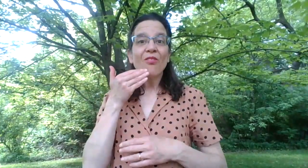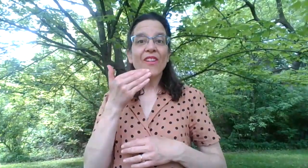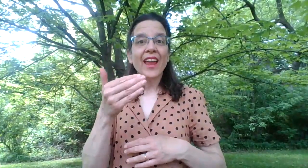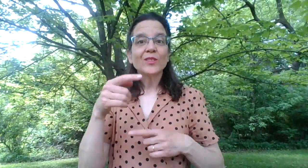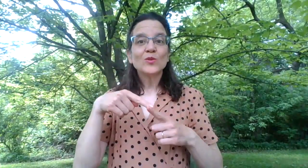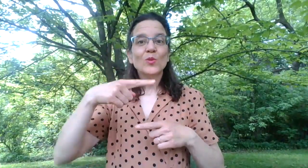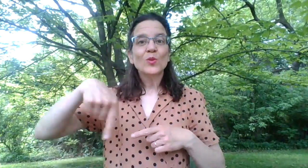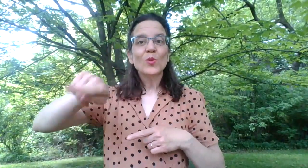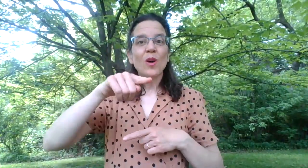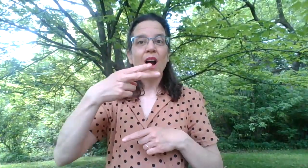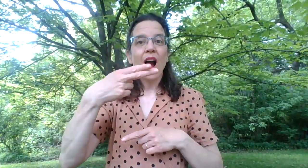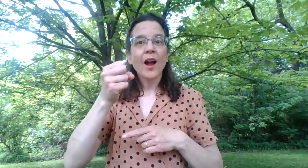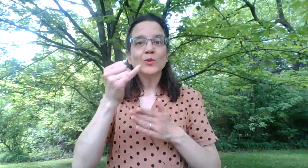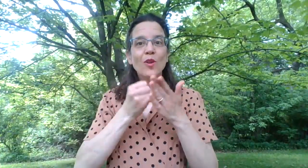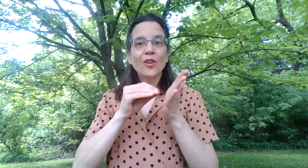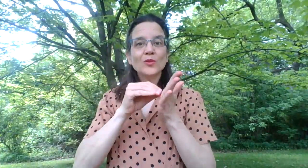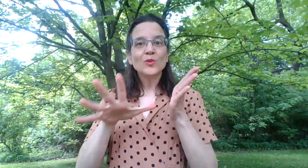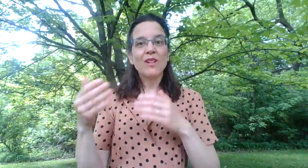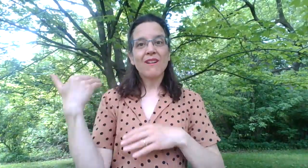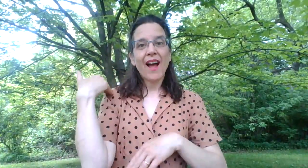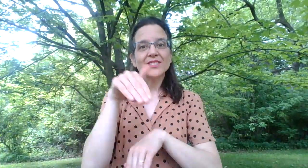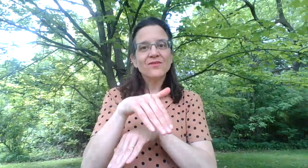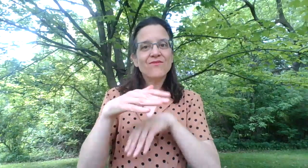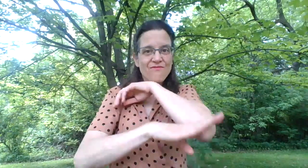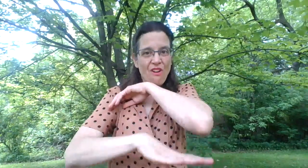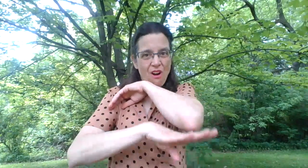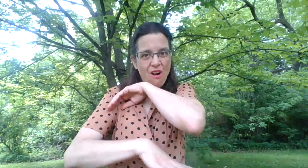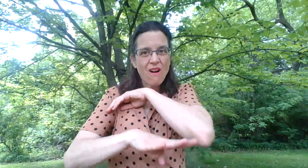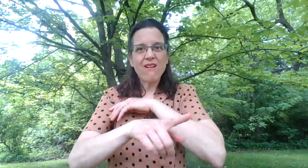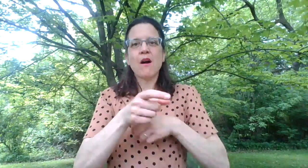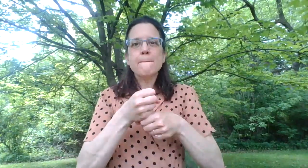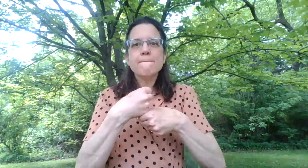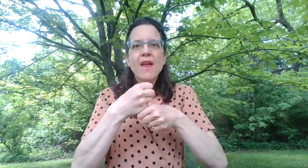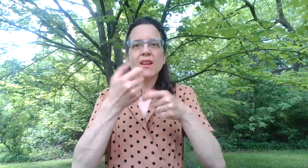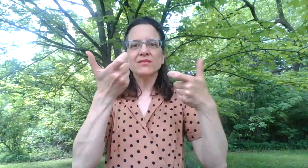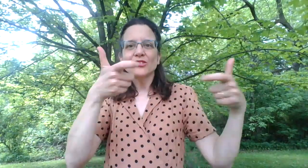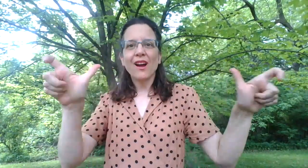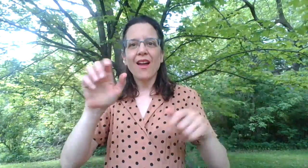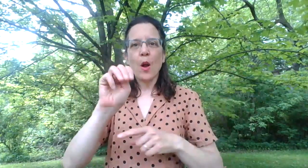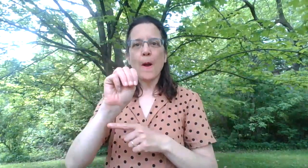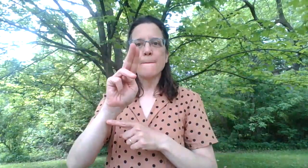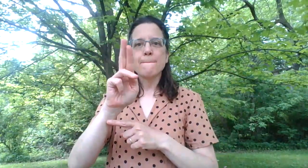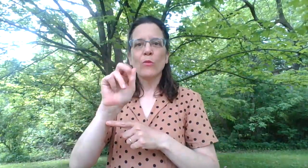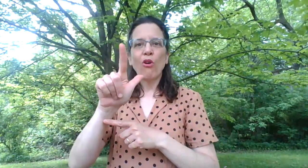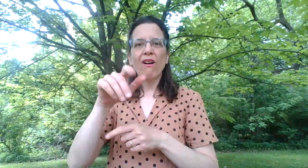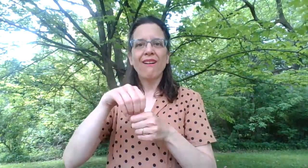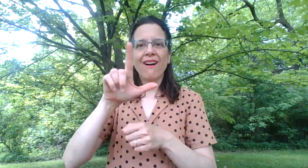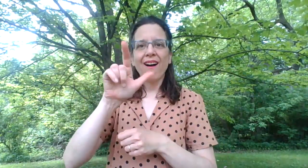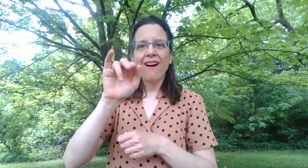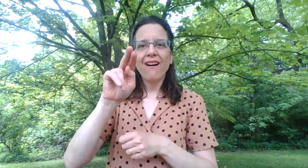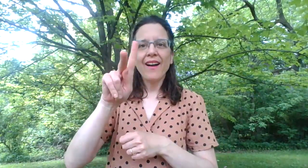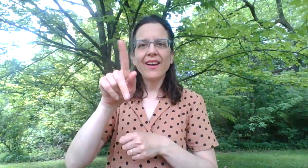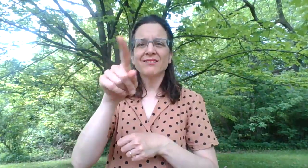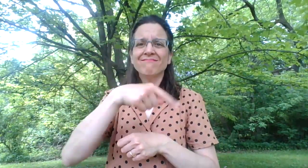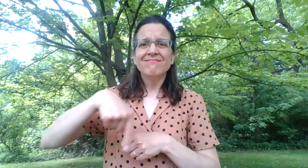A special thanks goes to those art students, last Fall, who made the giant mural in the Link.